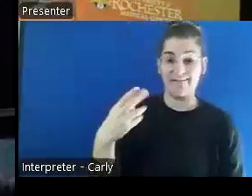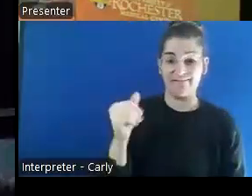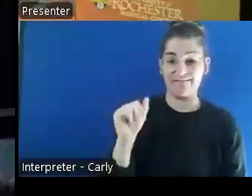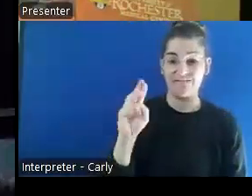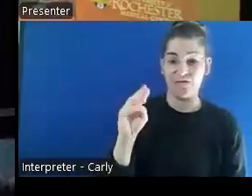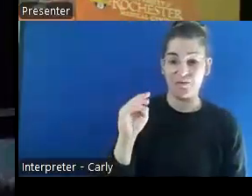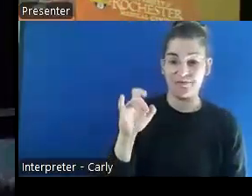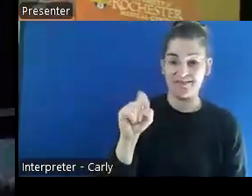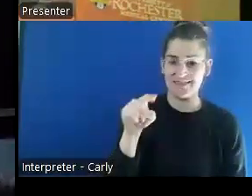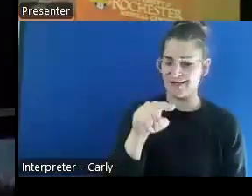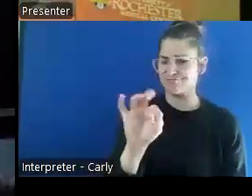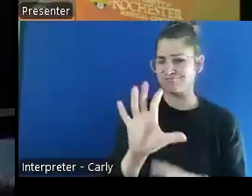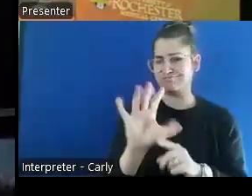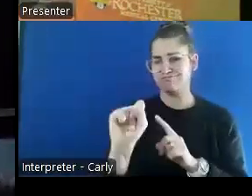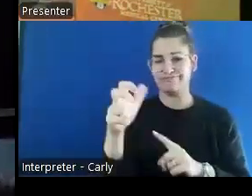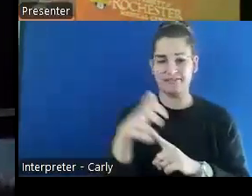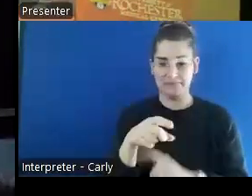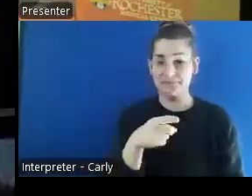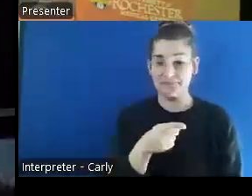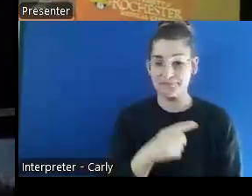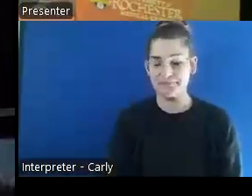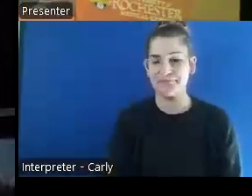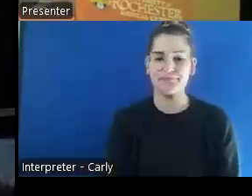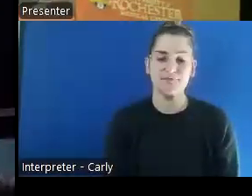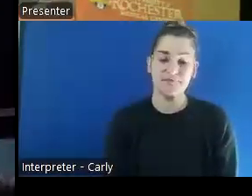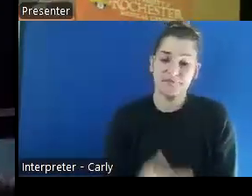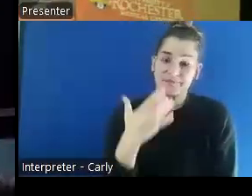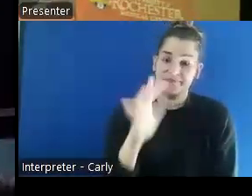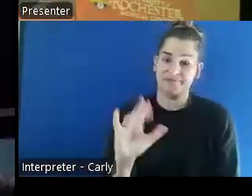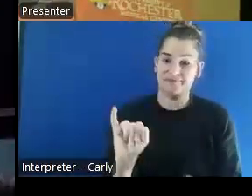work with are fantastic so I'm grateful that we've got the interns who come over and rotate this is